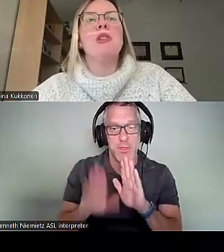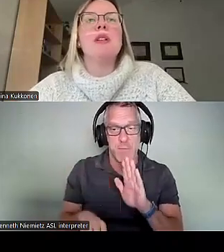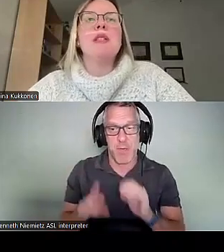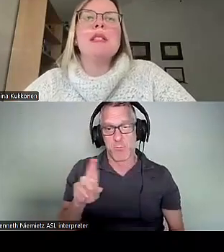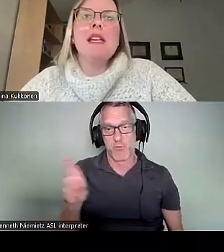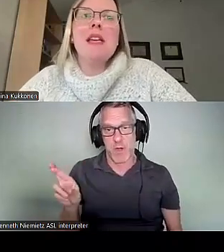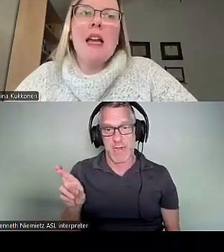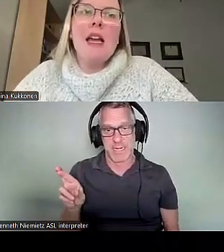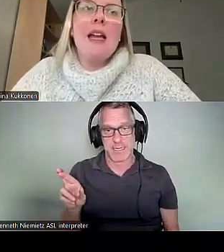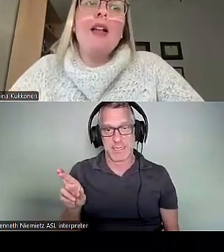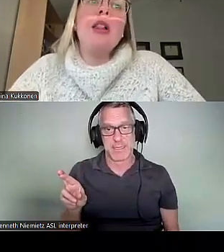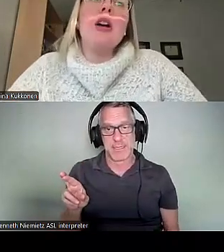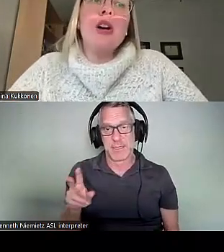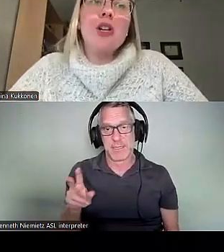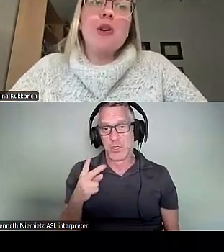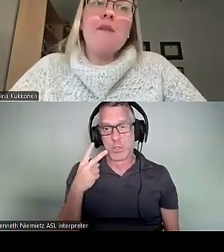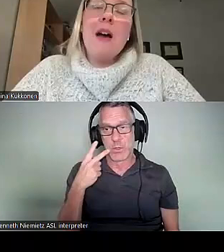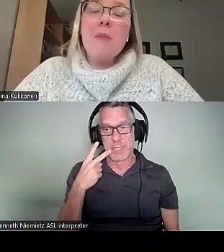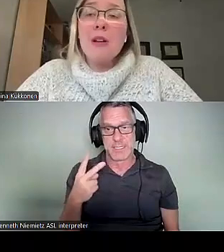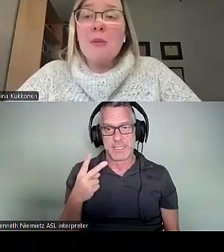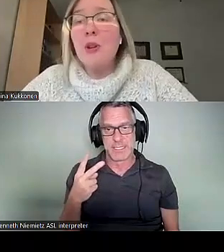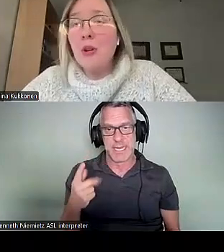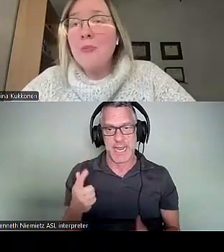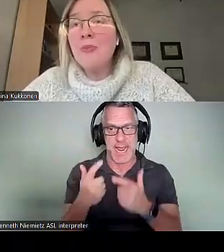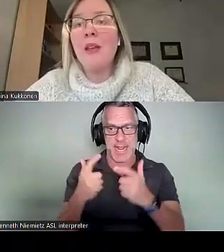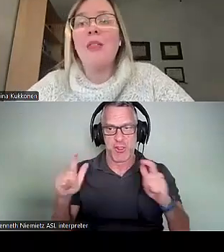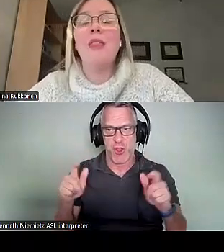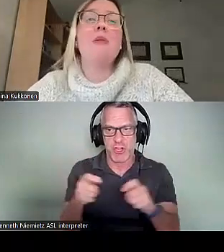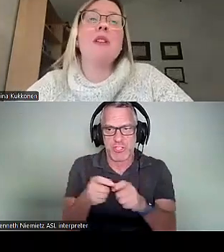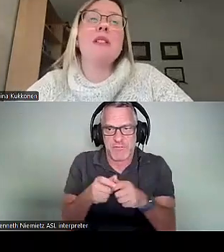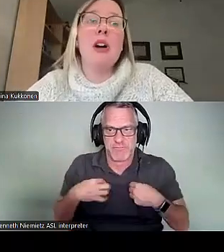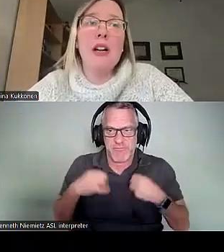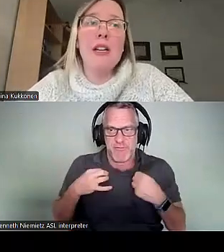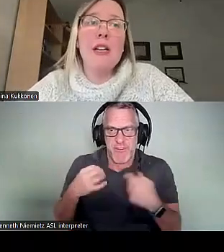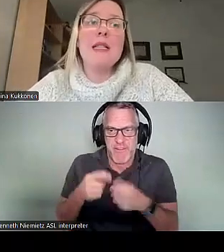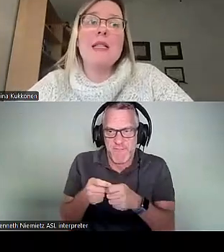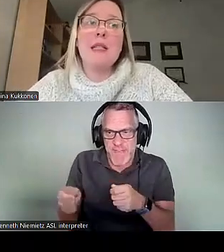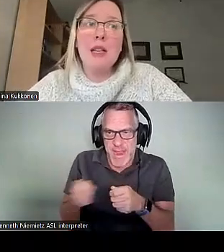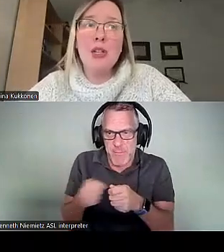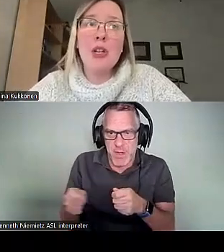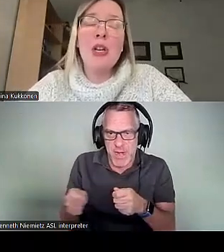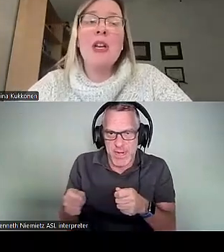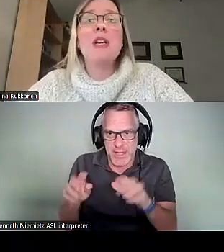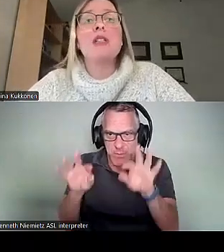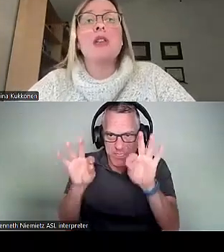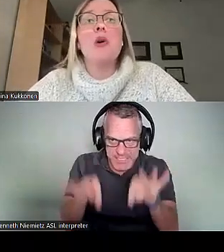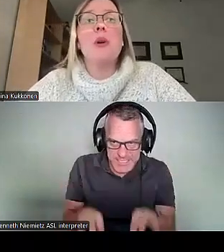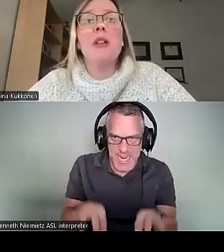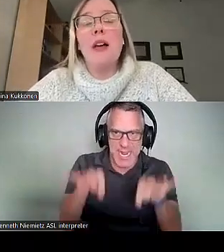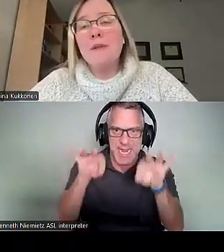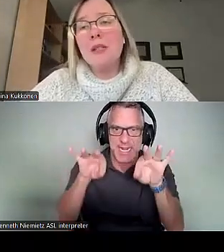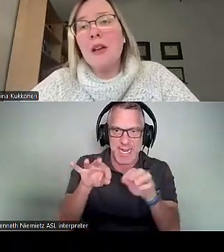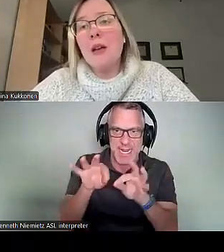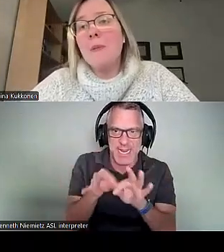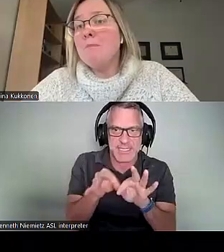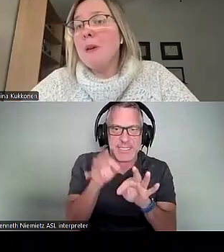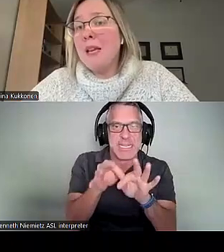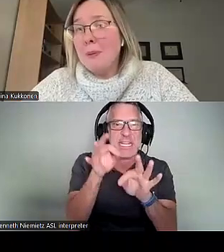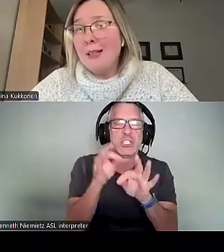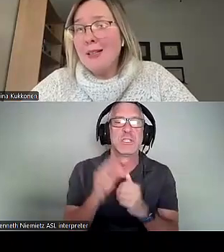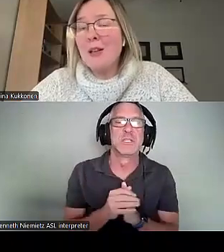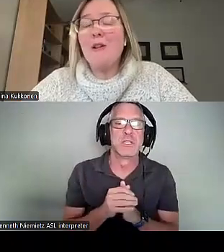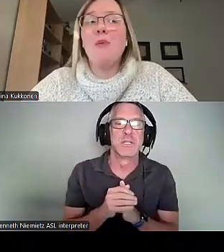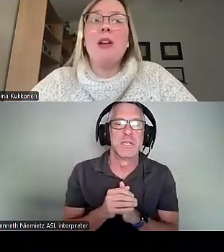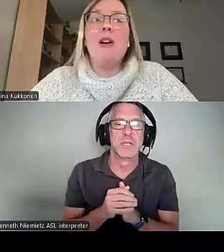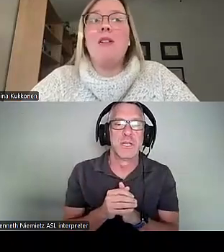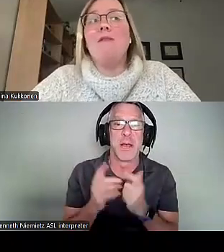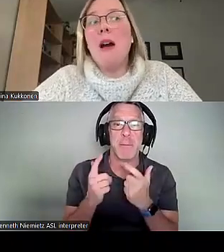you can see a large fabric mural that was dyed and stitched. So we left a big piece of white cotton